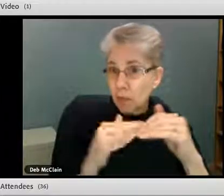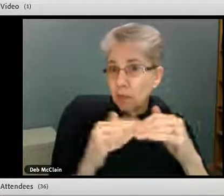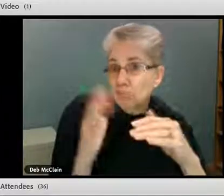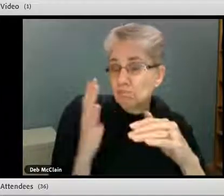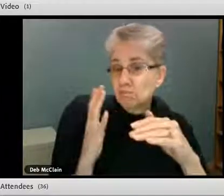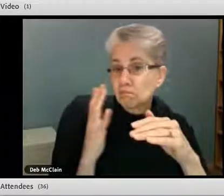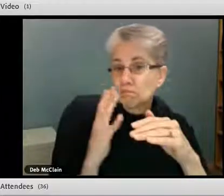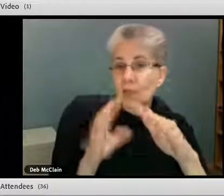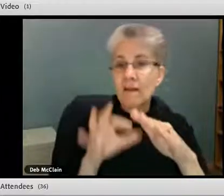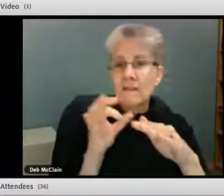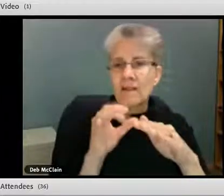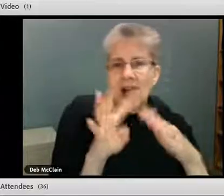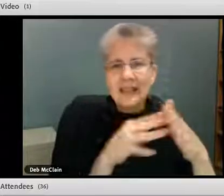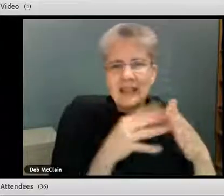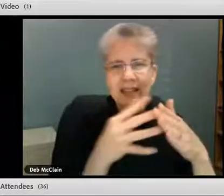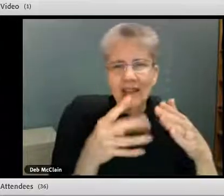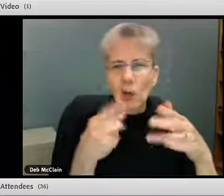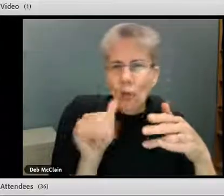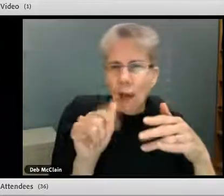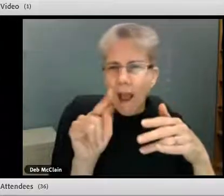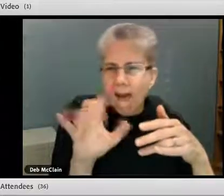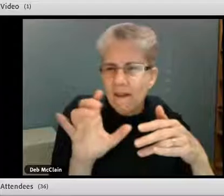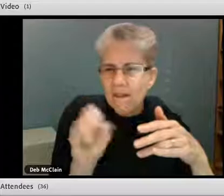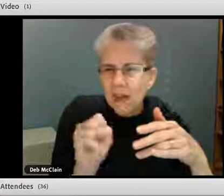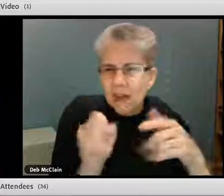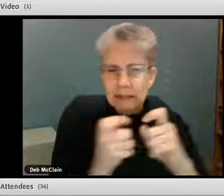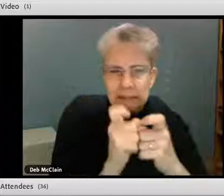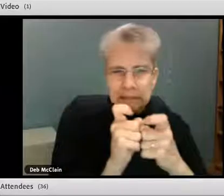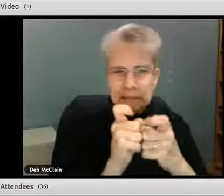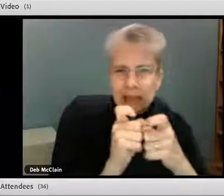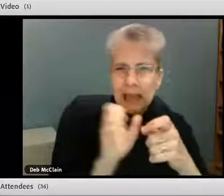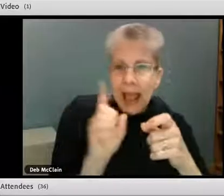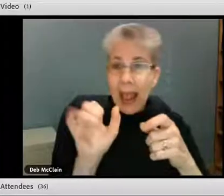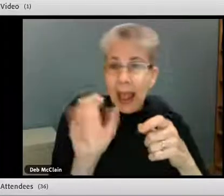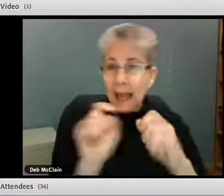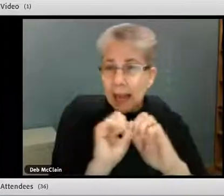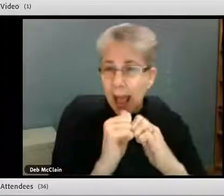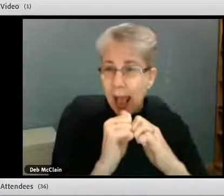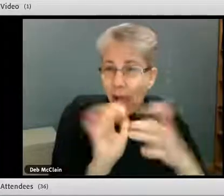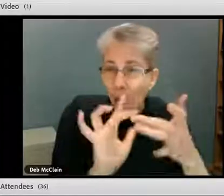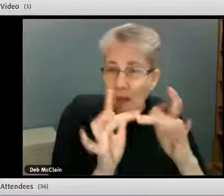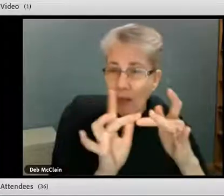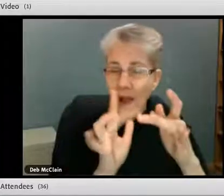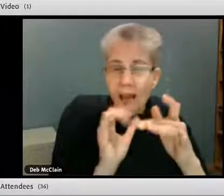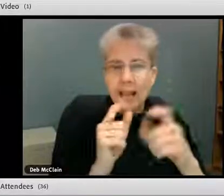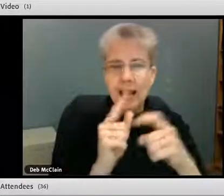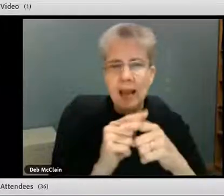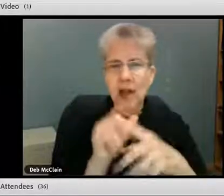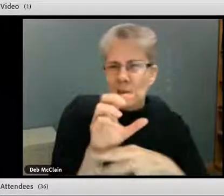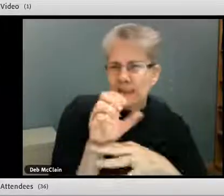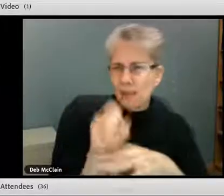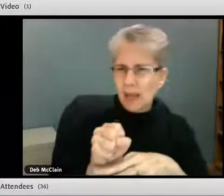Finding graphics online, how to do some editing online, and then how to get into some custom visual marketing,